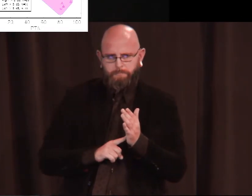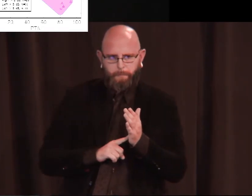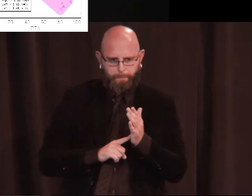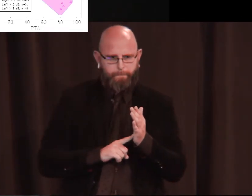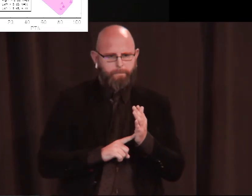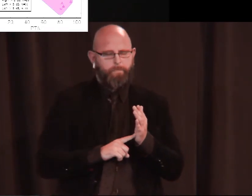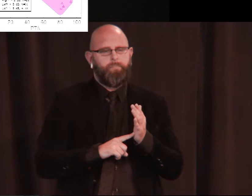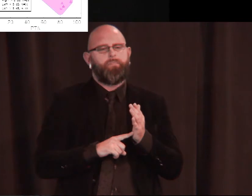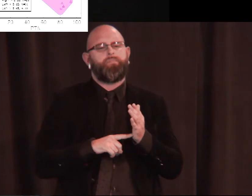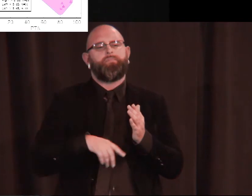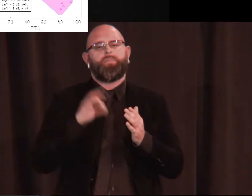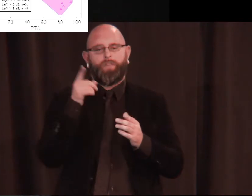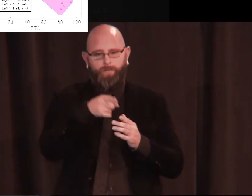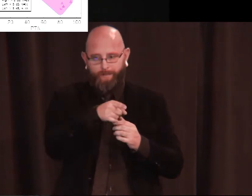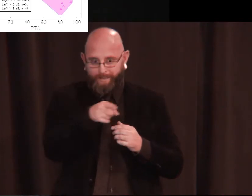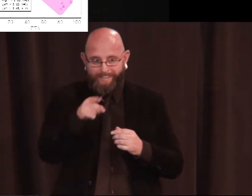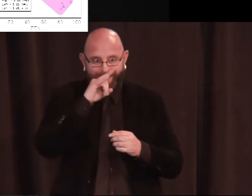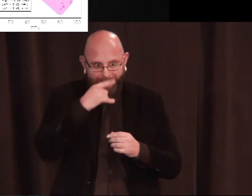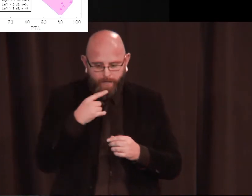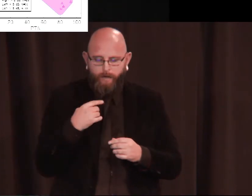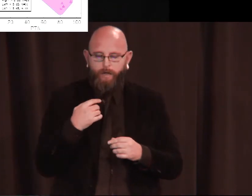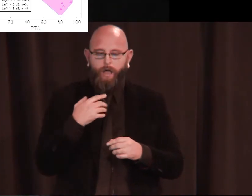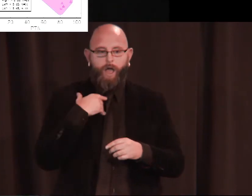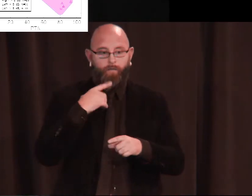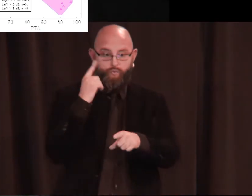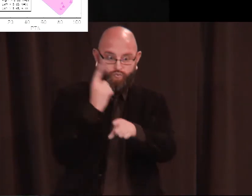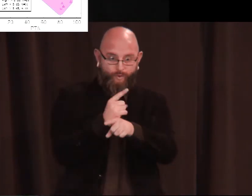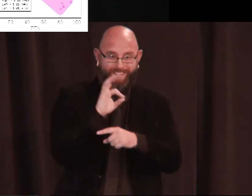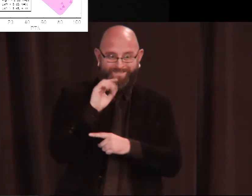had appropriately fit hearing aids for 288 children in our study.